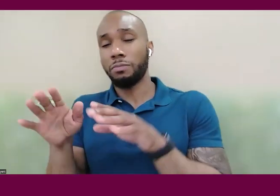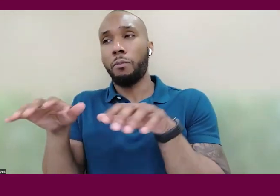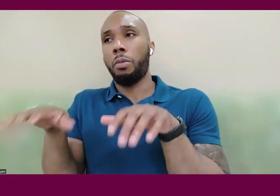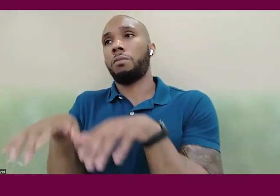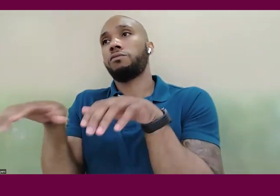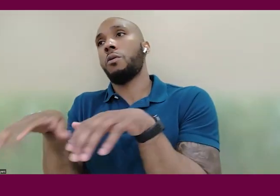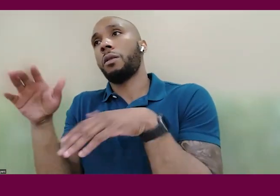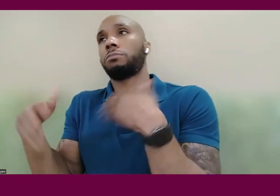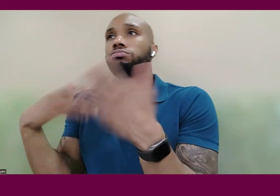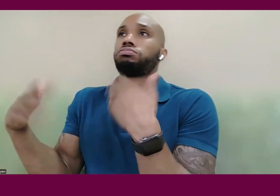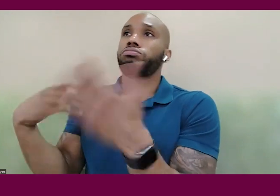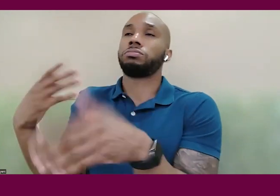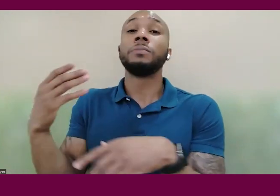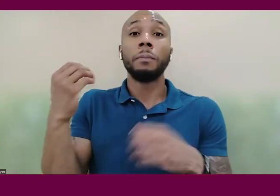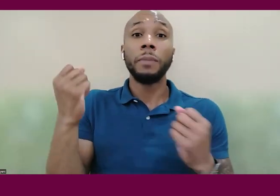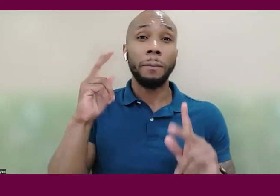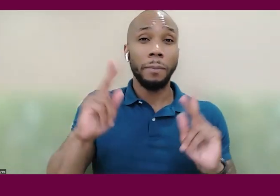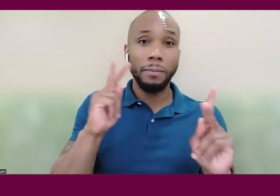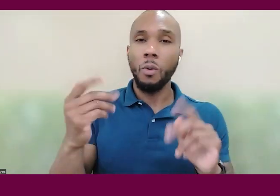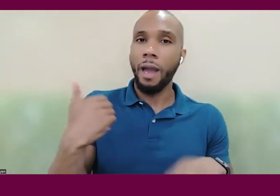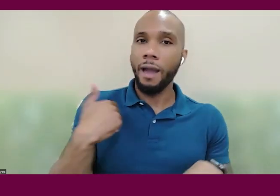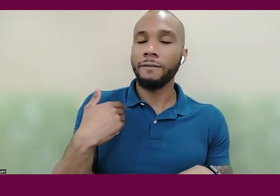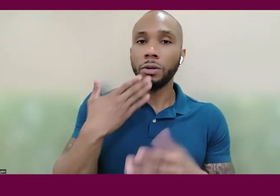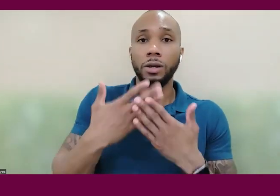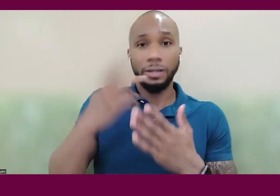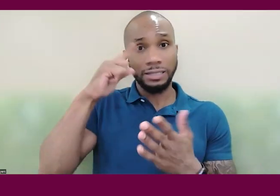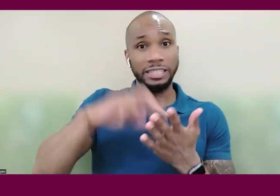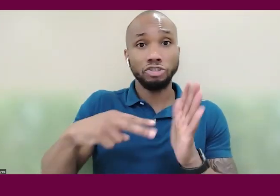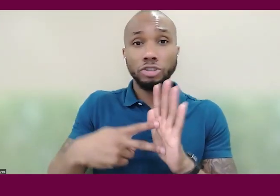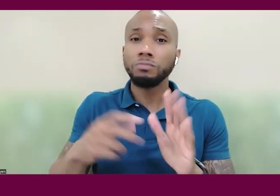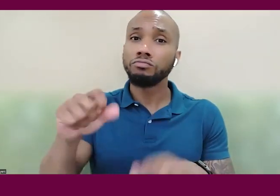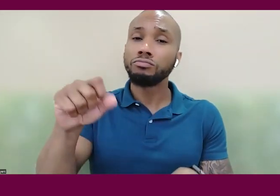Because I know some people are well-meaning, a lot of people, allies are well-meaning,